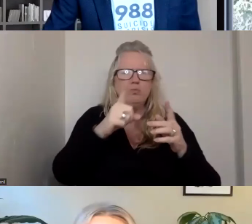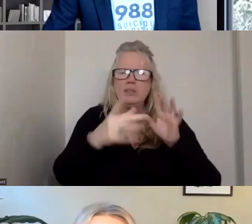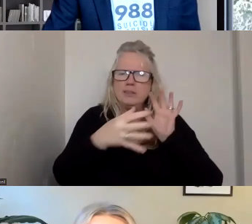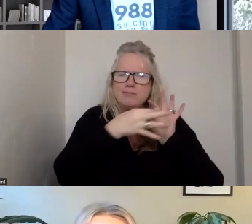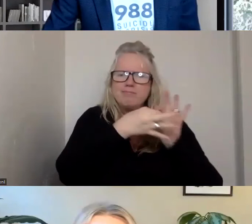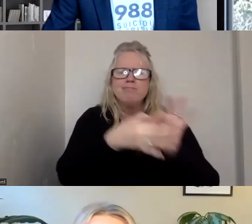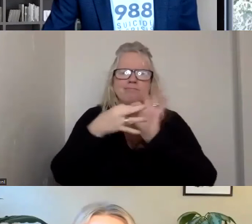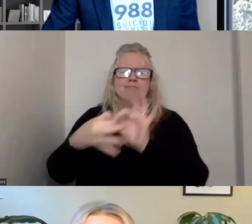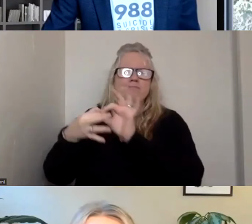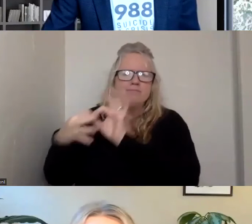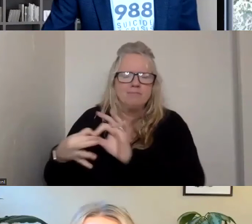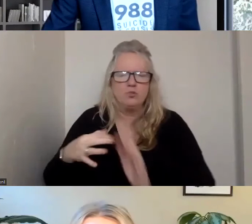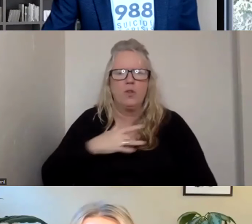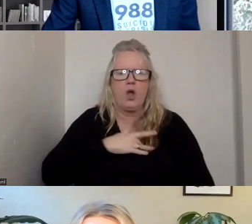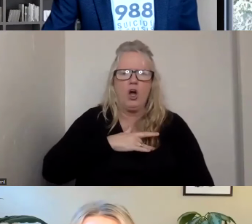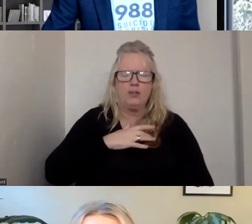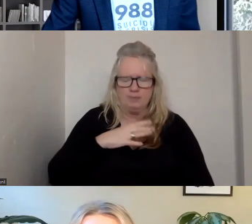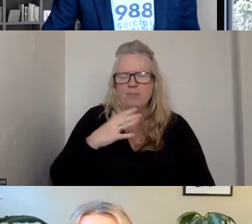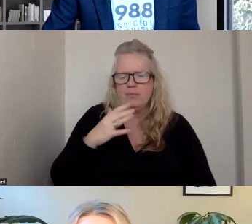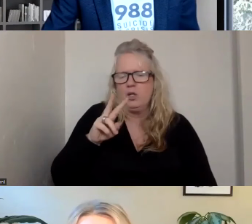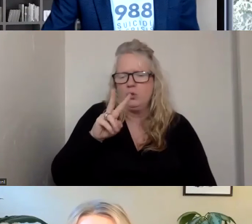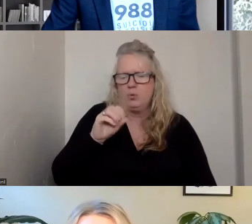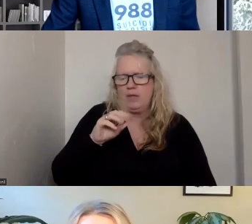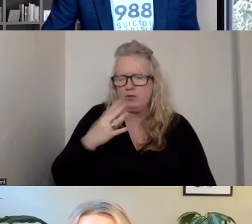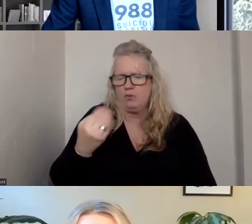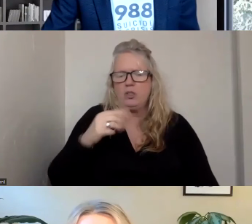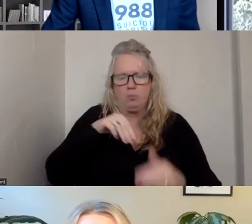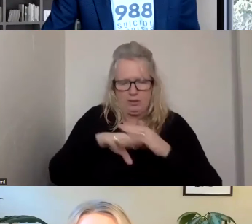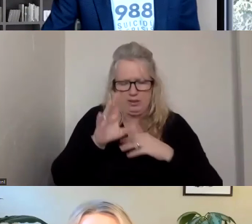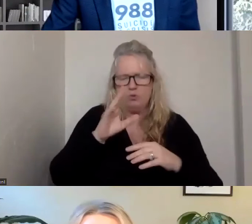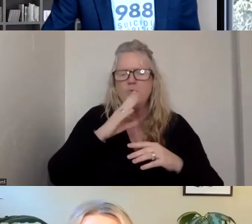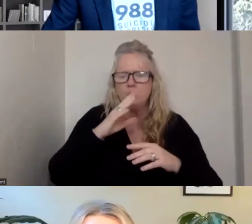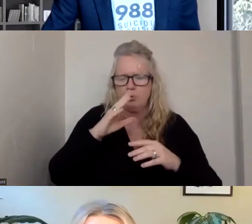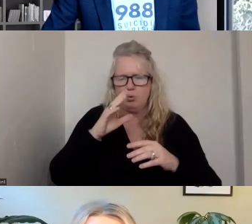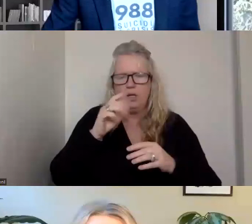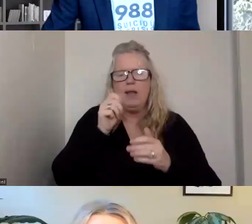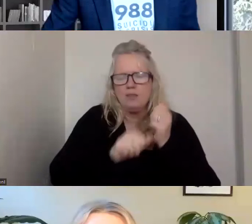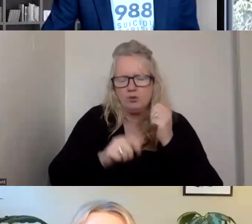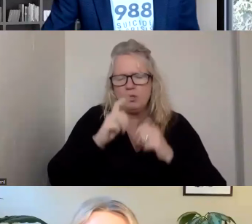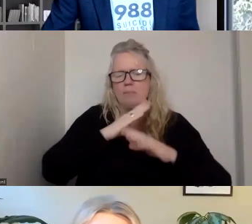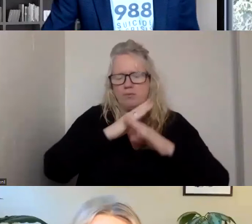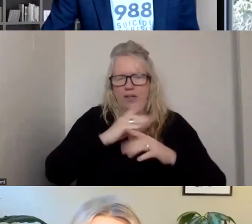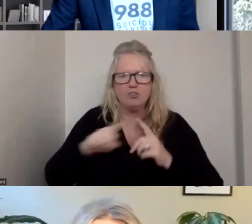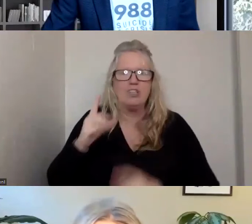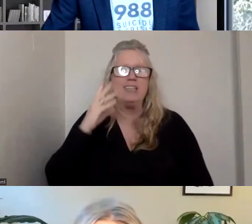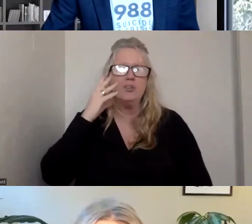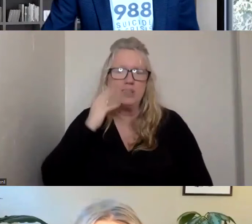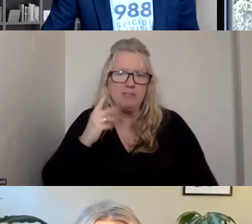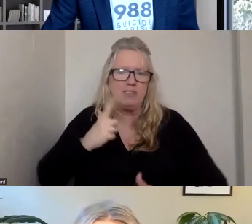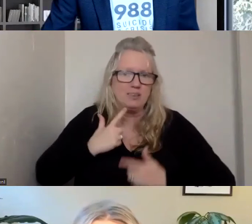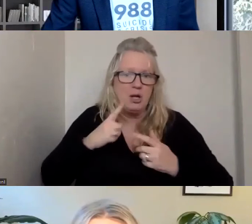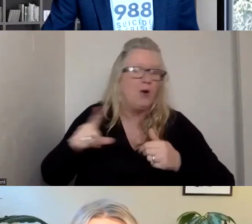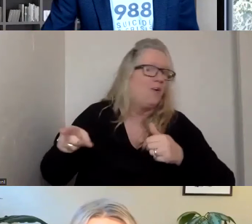SHE ENTERED THE FIELD AND HER FIRST ENGAGEMENT WAS WITH